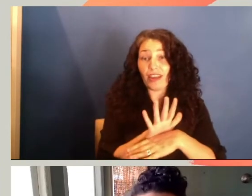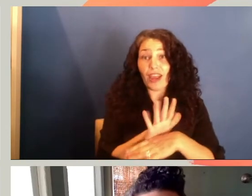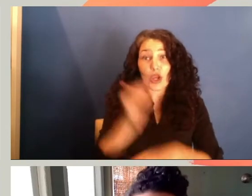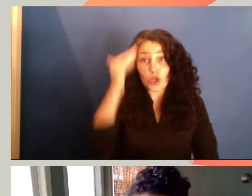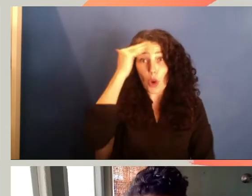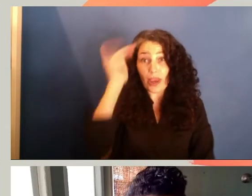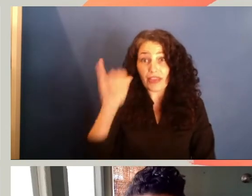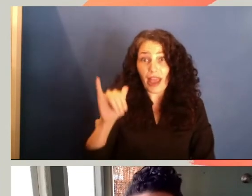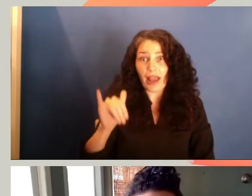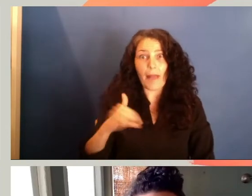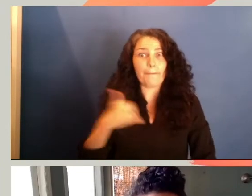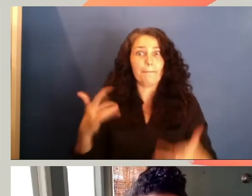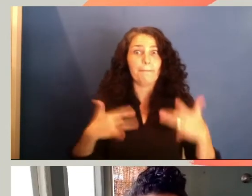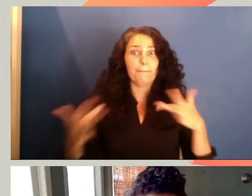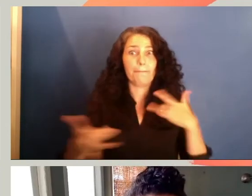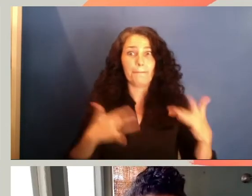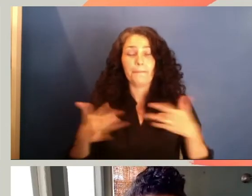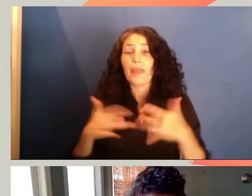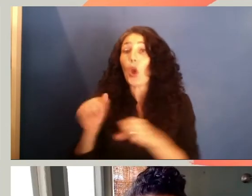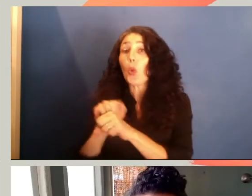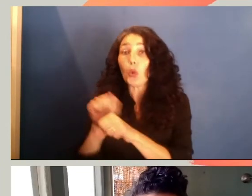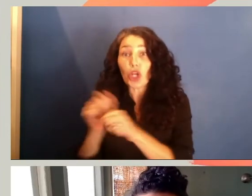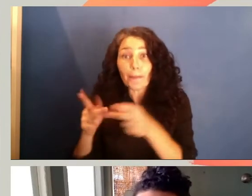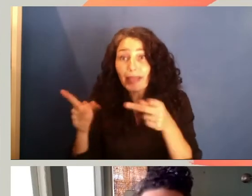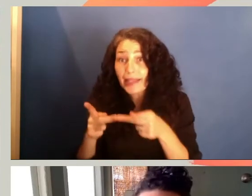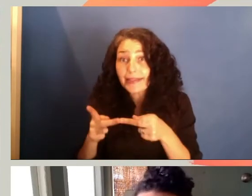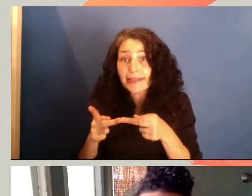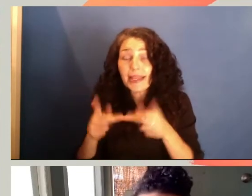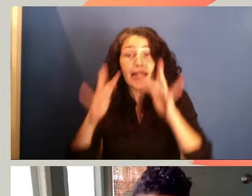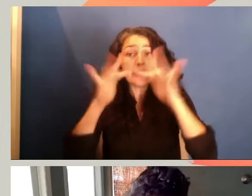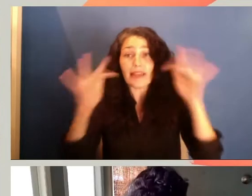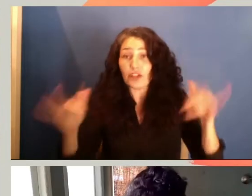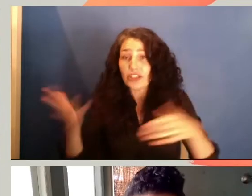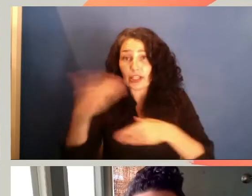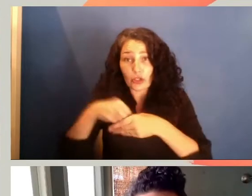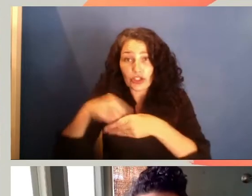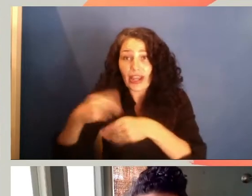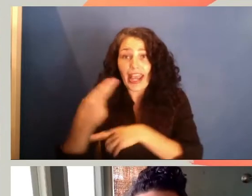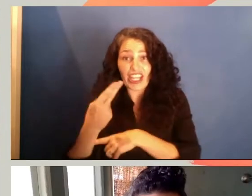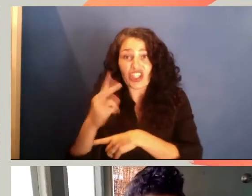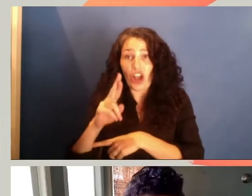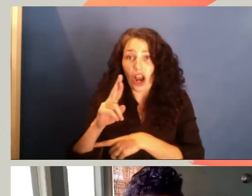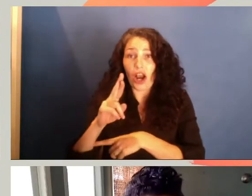Workplace diversity and inclusion, HR groups that have been contacting us